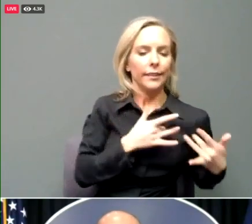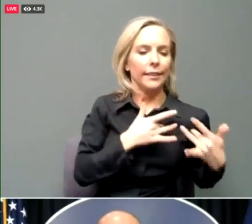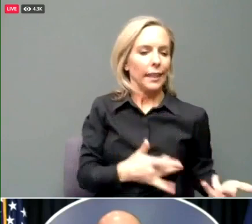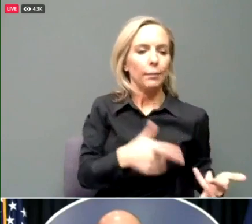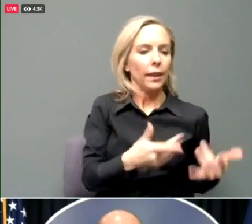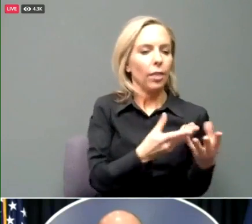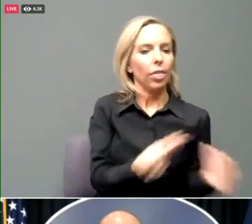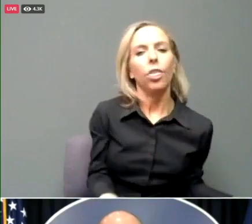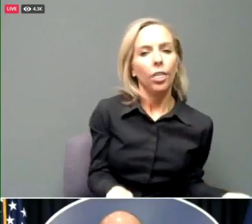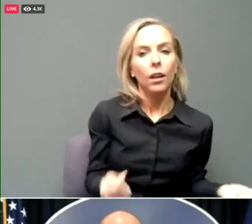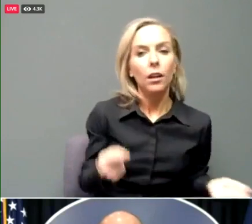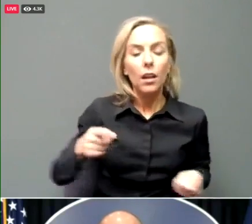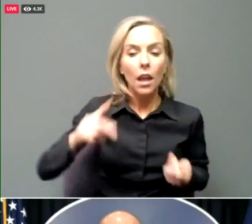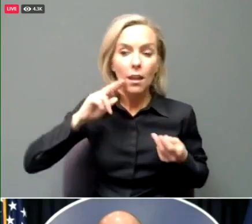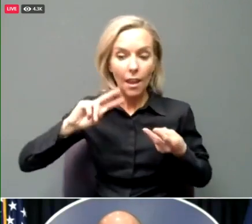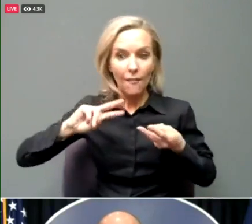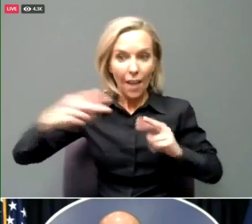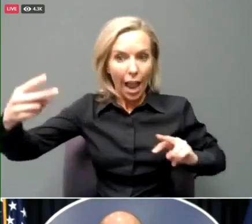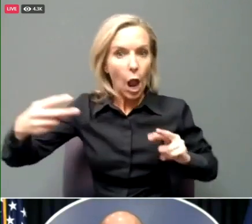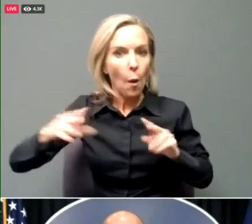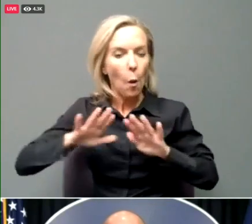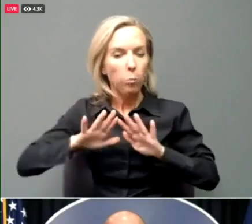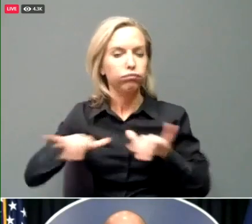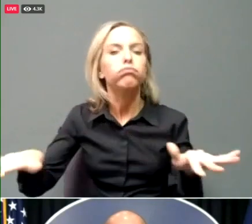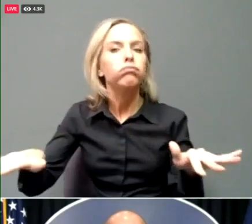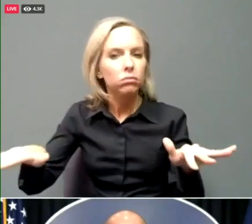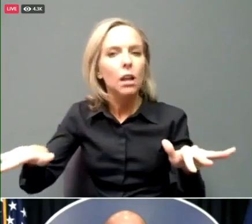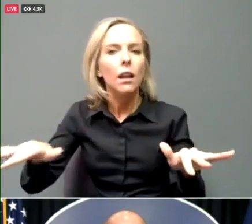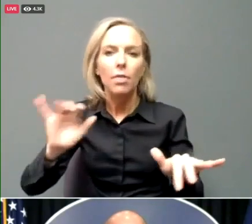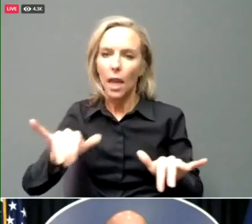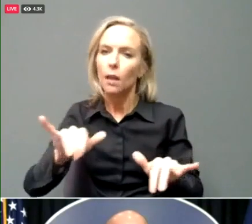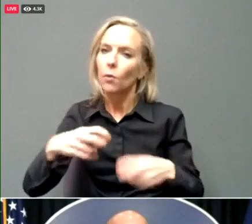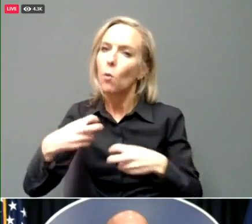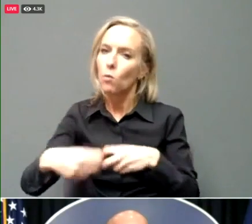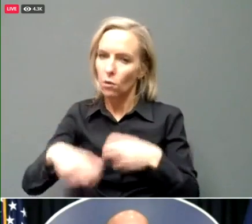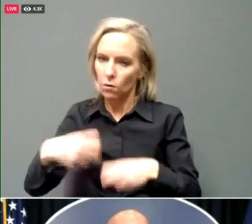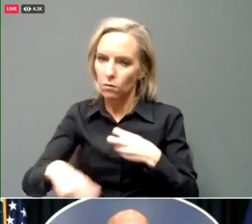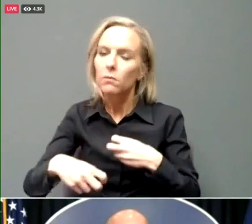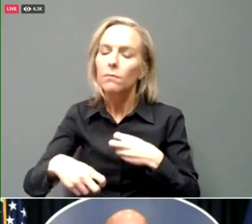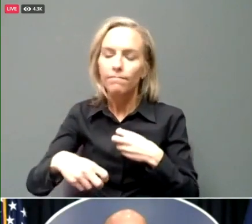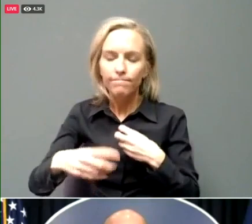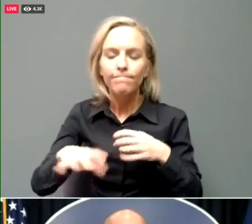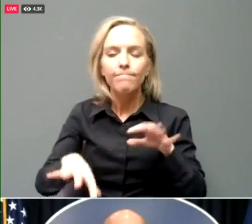effective. That's where it's a problem we have found now. For the first time